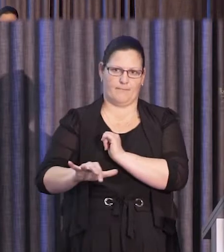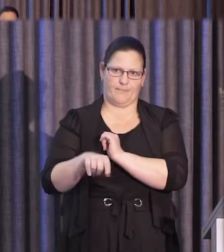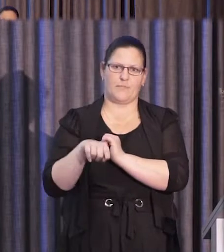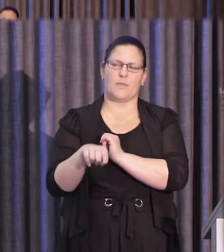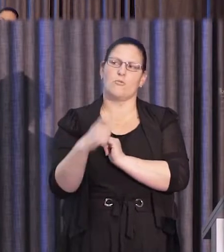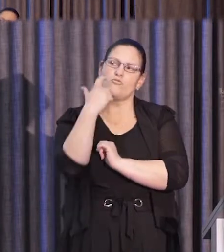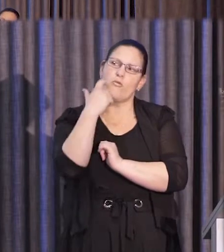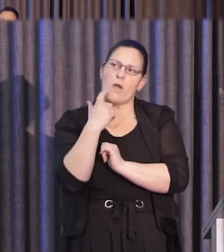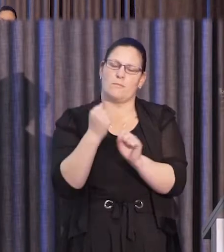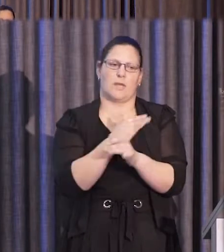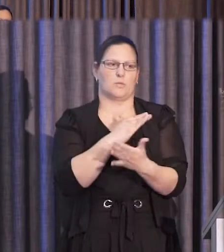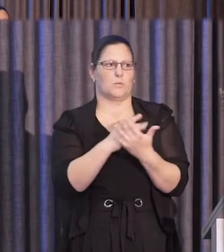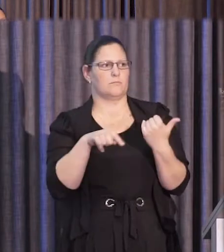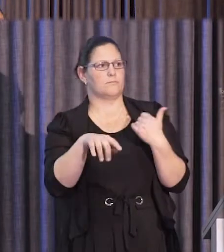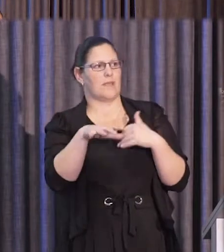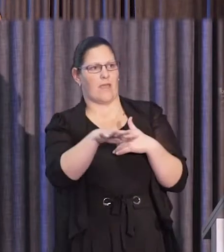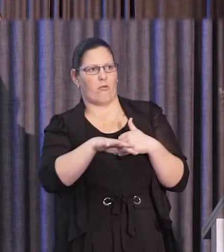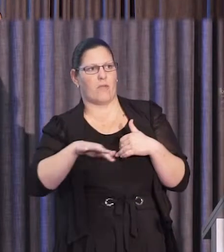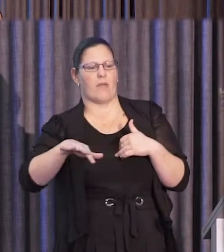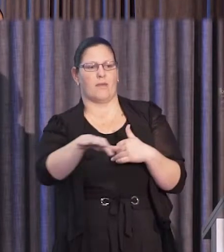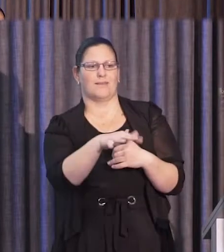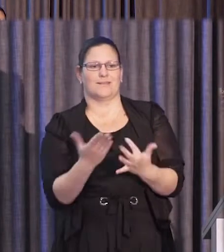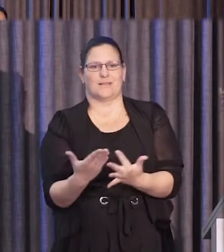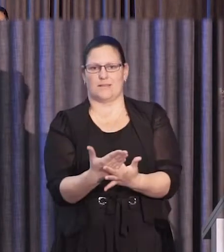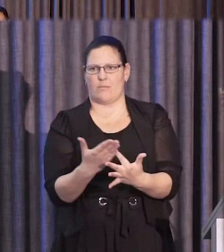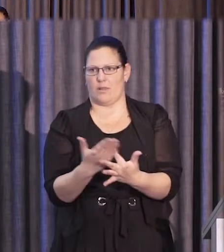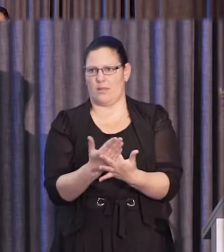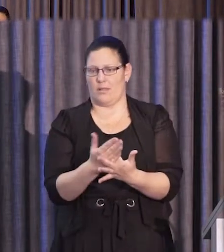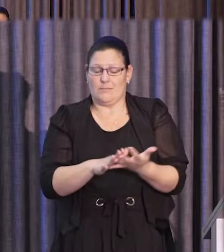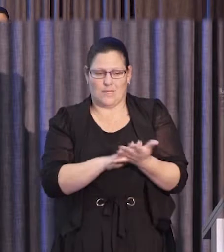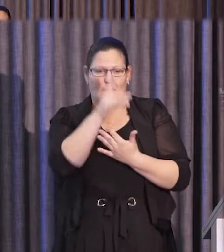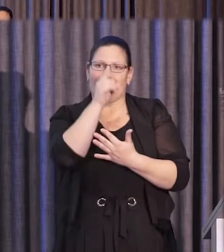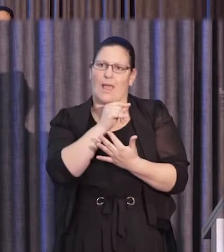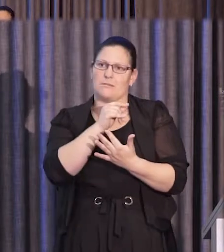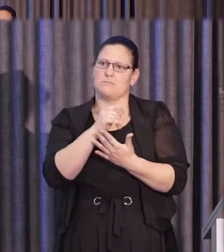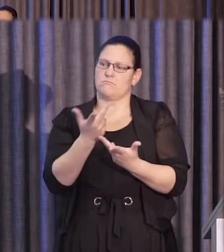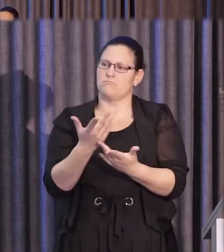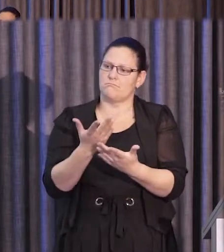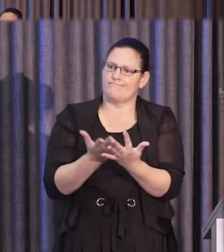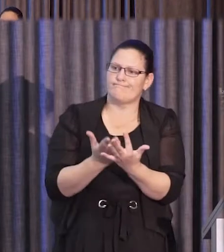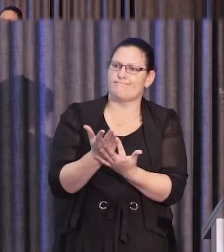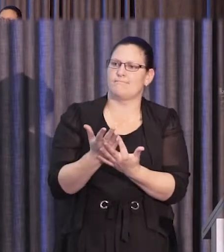and the precincts around them accessible, not just in terms of people being able to catch the trains, but actually the other facilities that you need